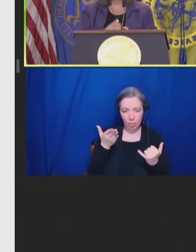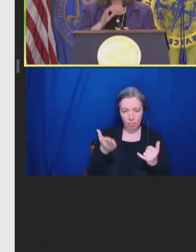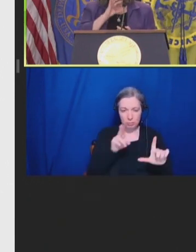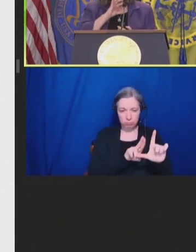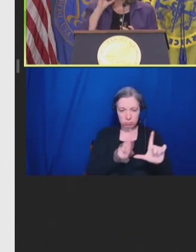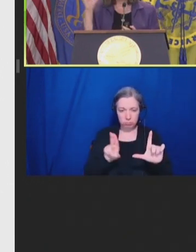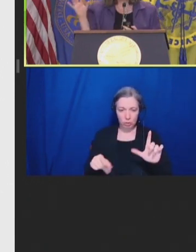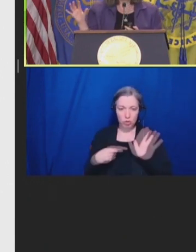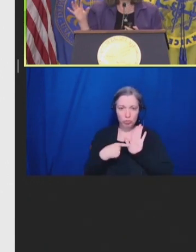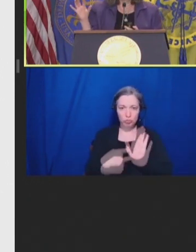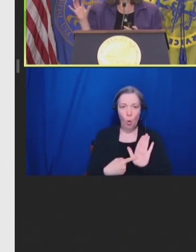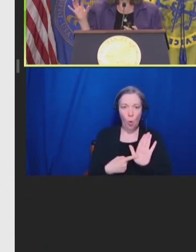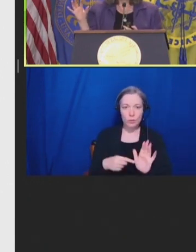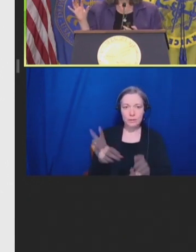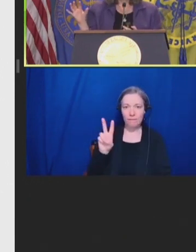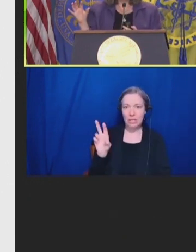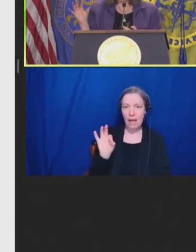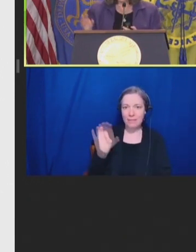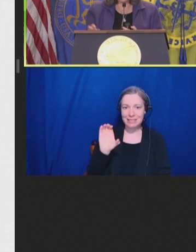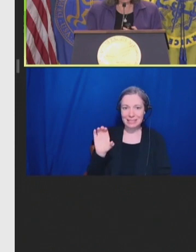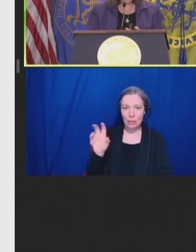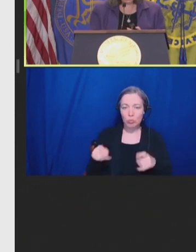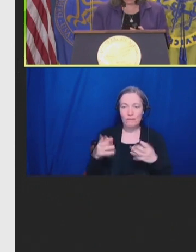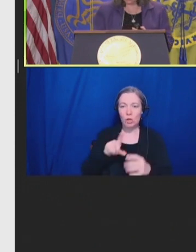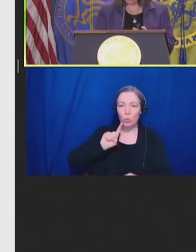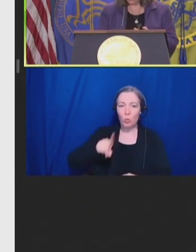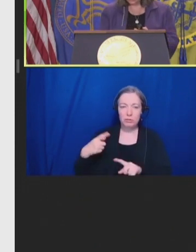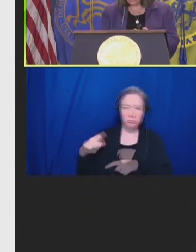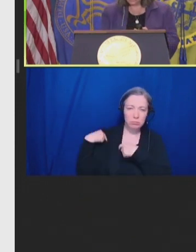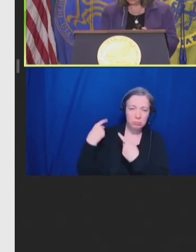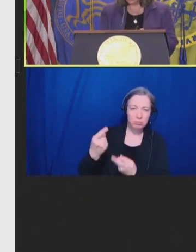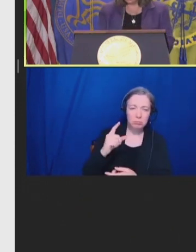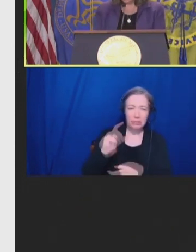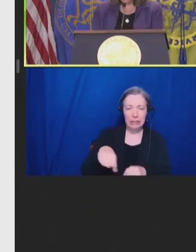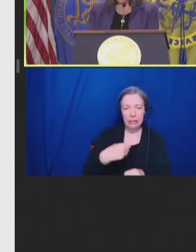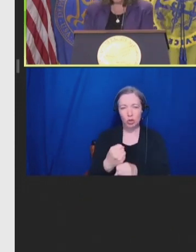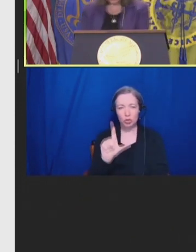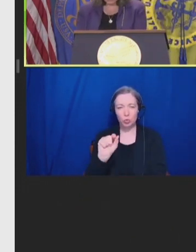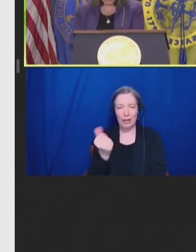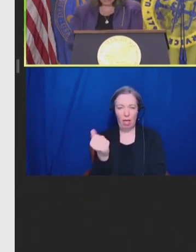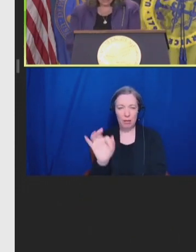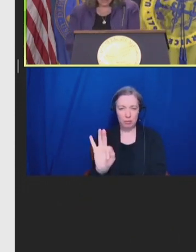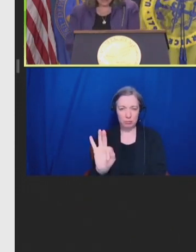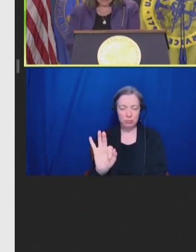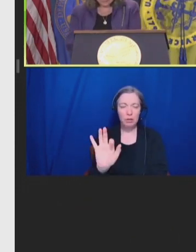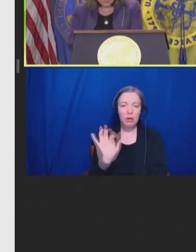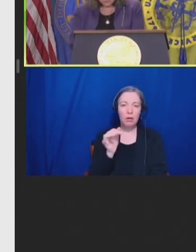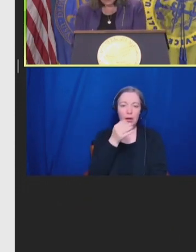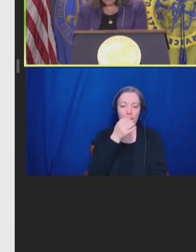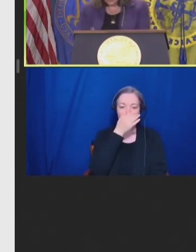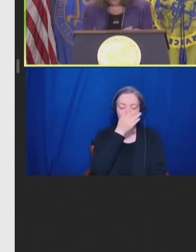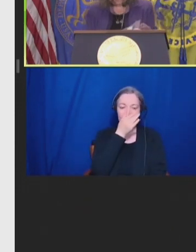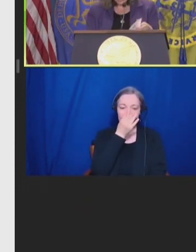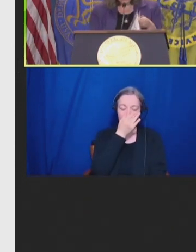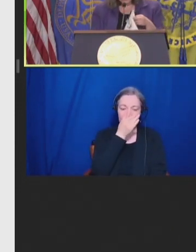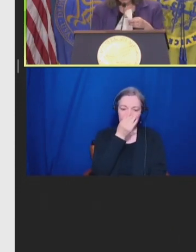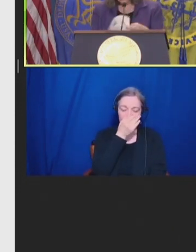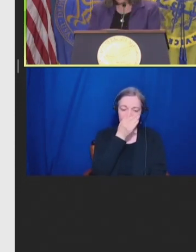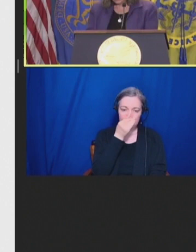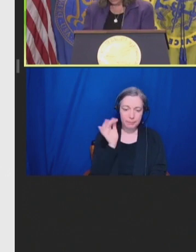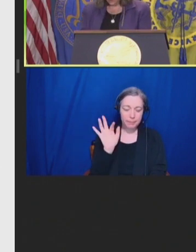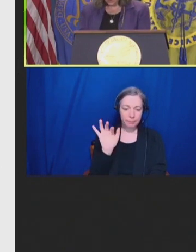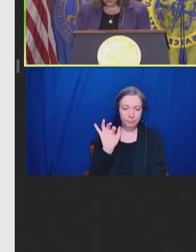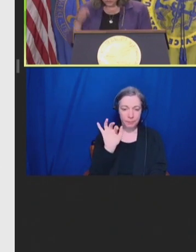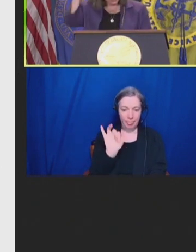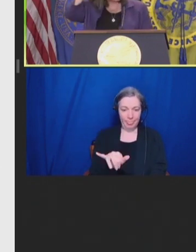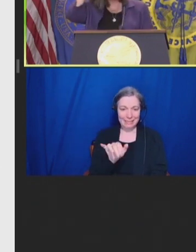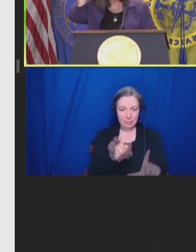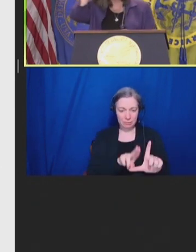over -- since 2019. And just to orient you to this graph, the orange is, essentially,